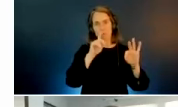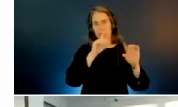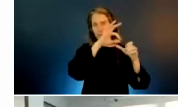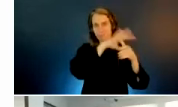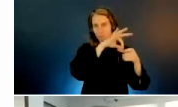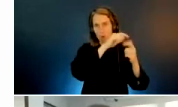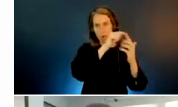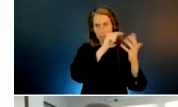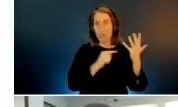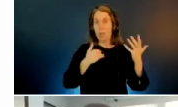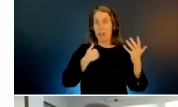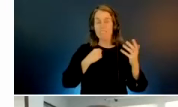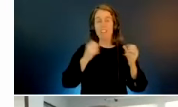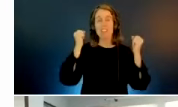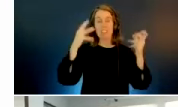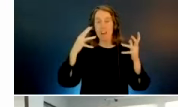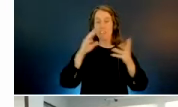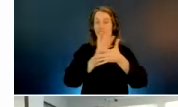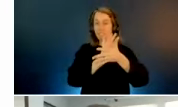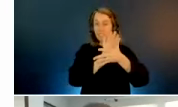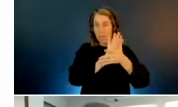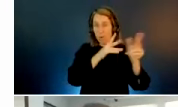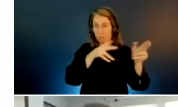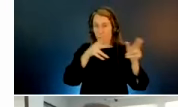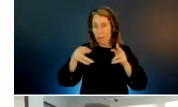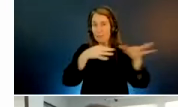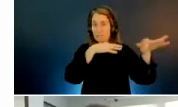walking you through the absentee process walking you through voting on the new machines